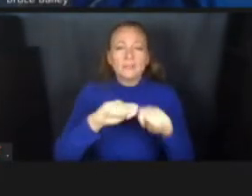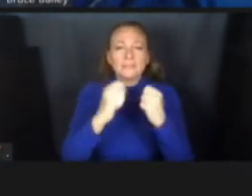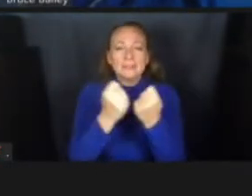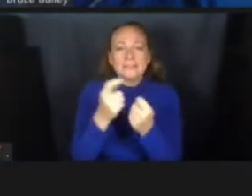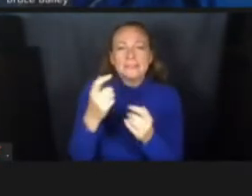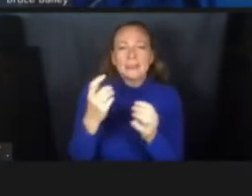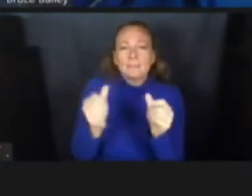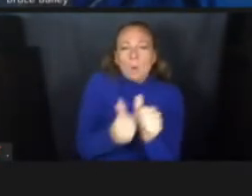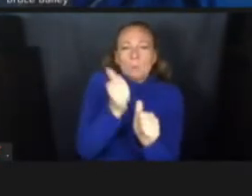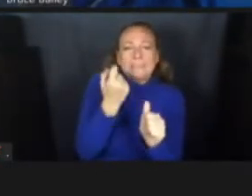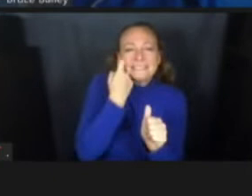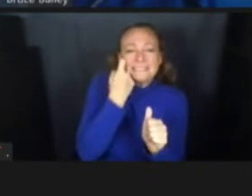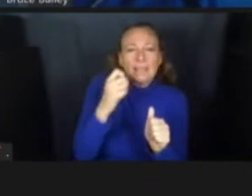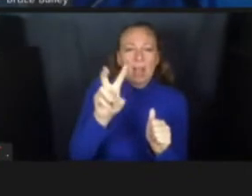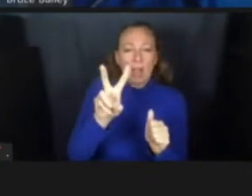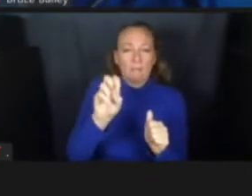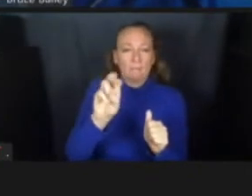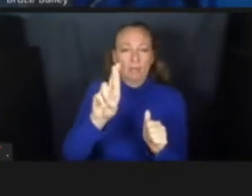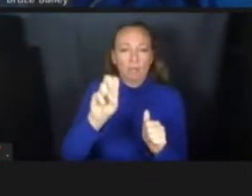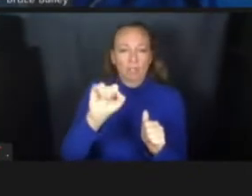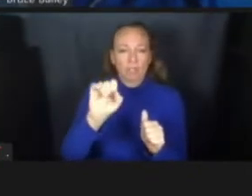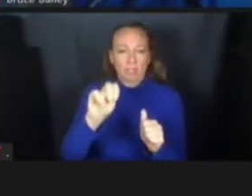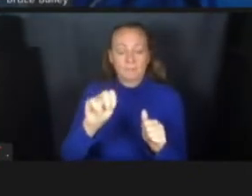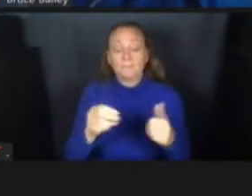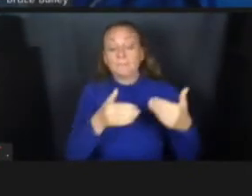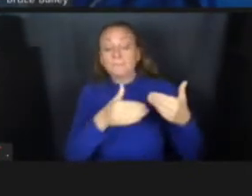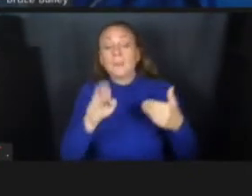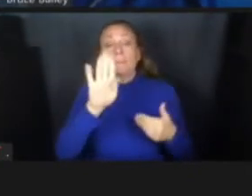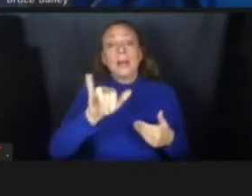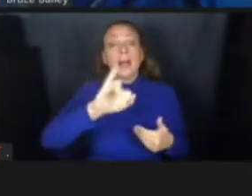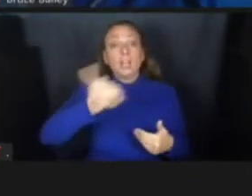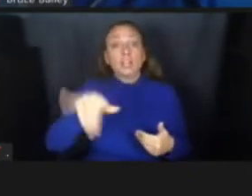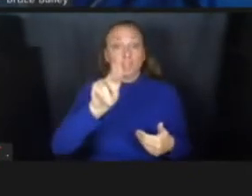By June, Microsoft was hosting multiple trainings